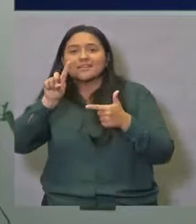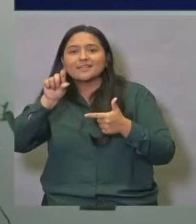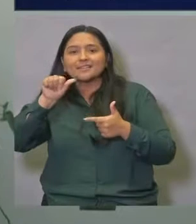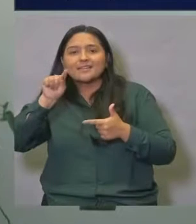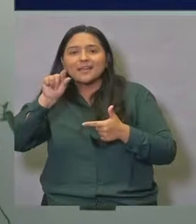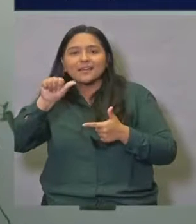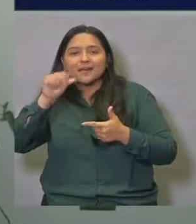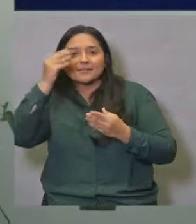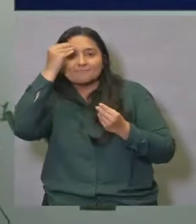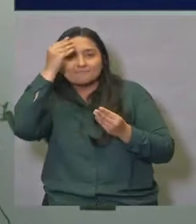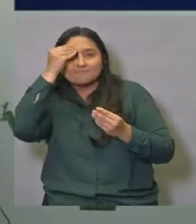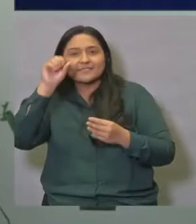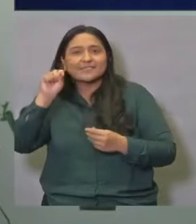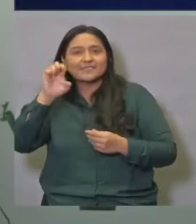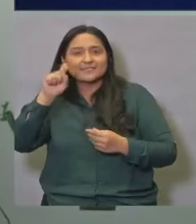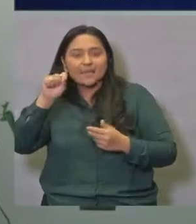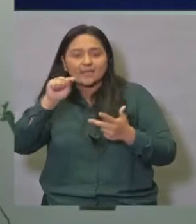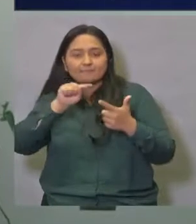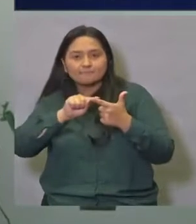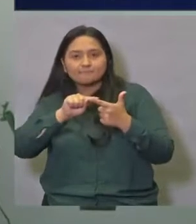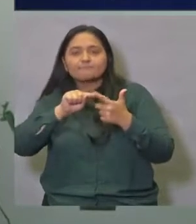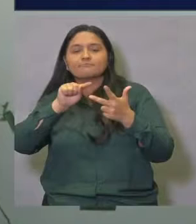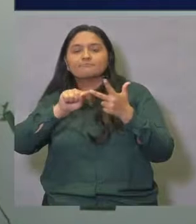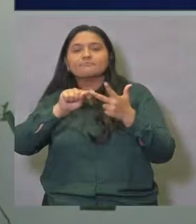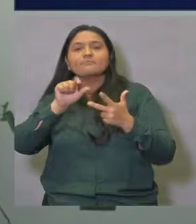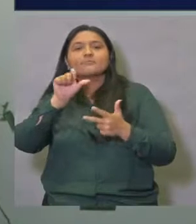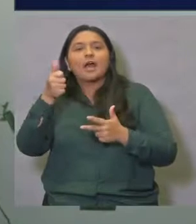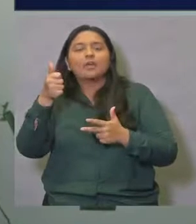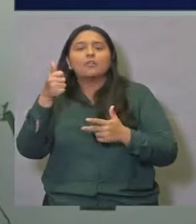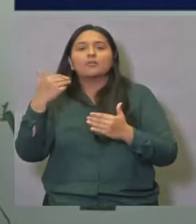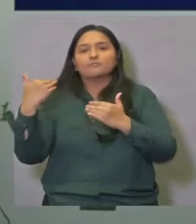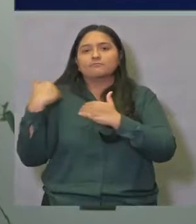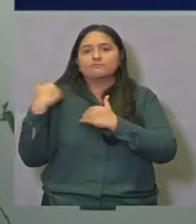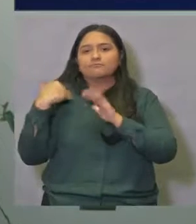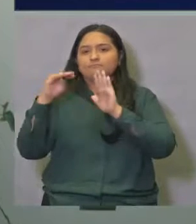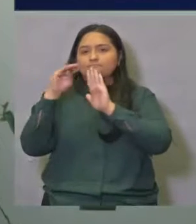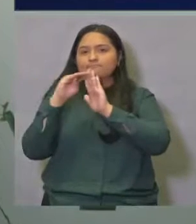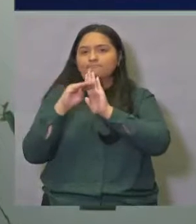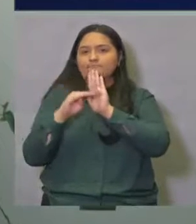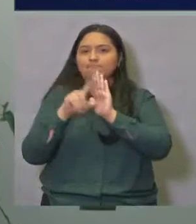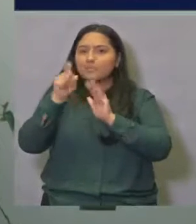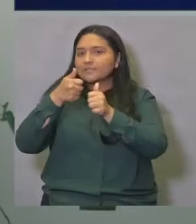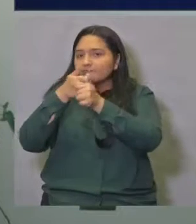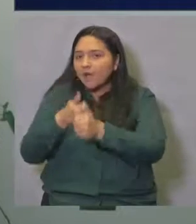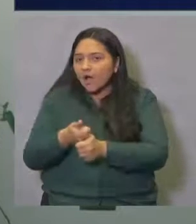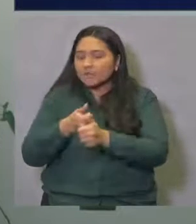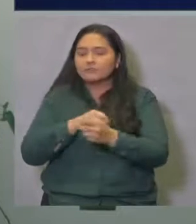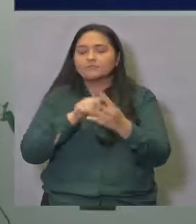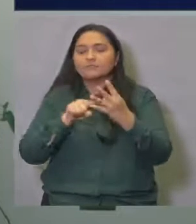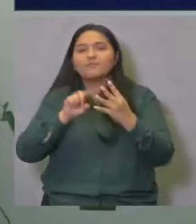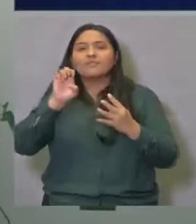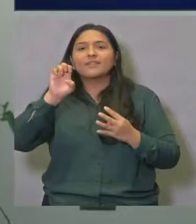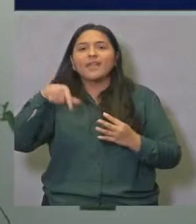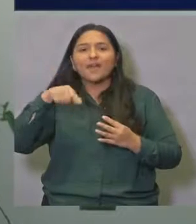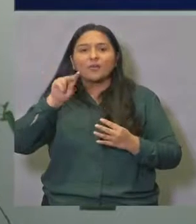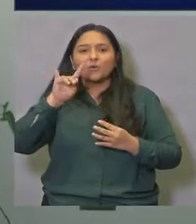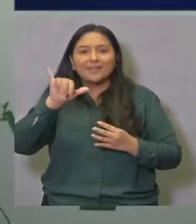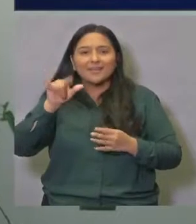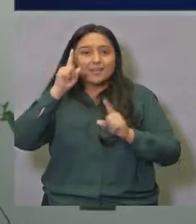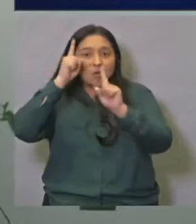DATASET THAT WE CAN ALL LOOK AT,